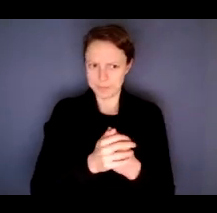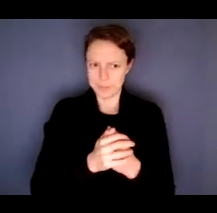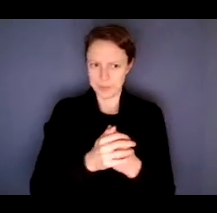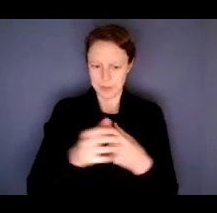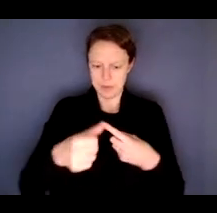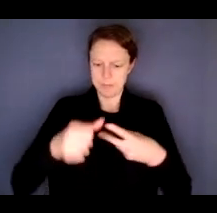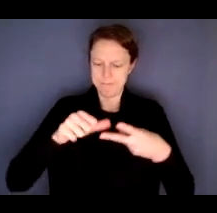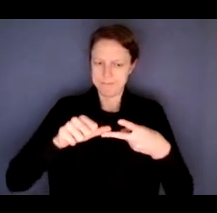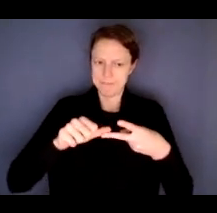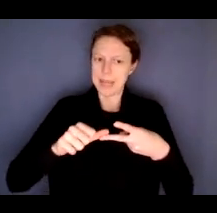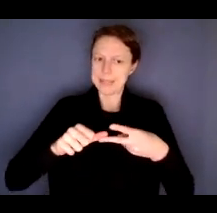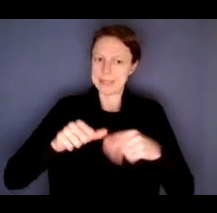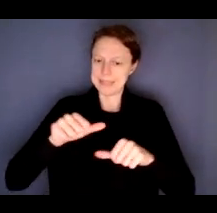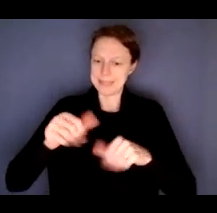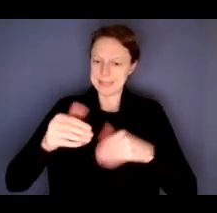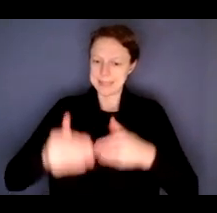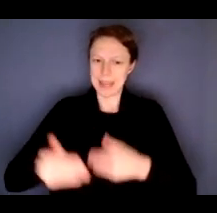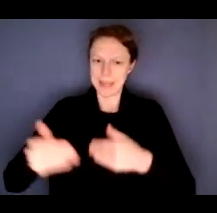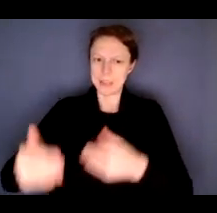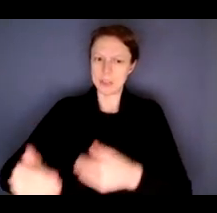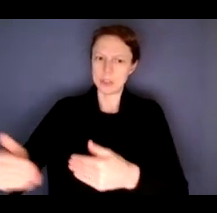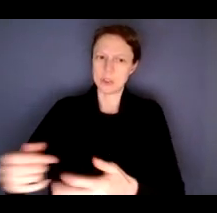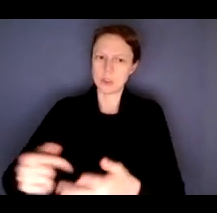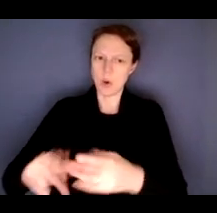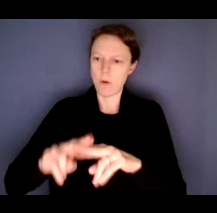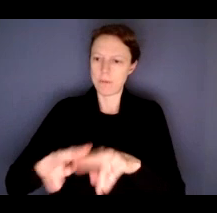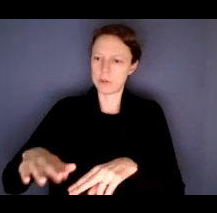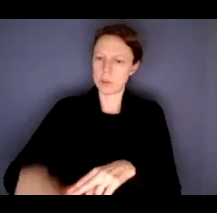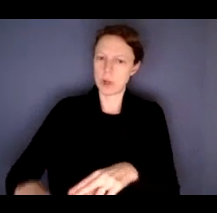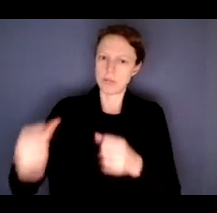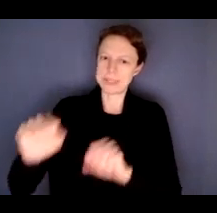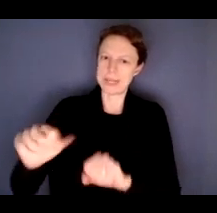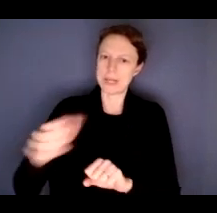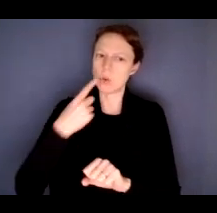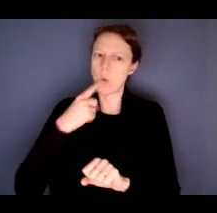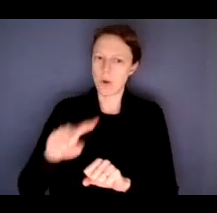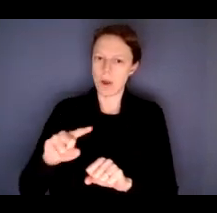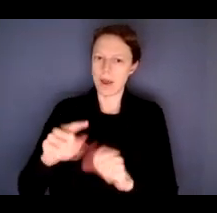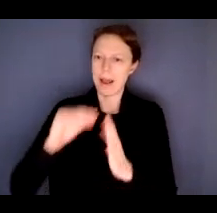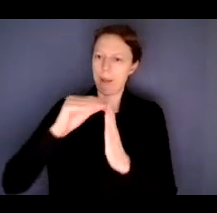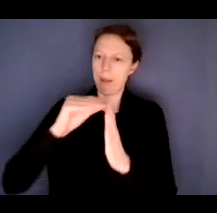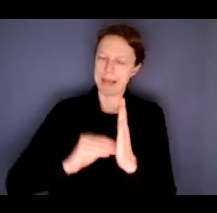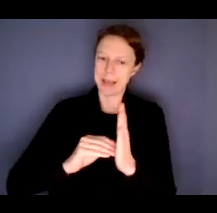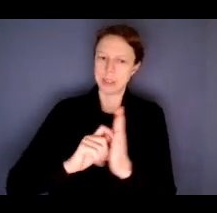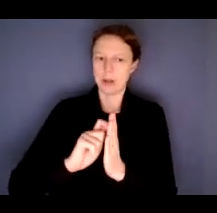litigation process. And who are some of the key people involved in those legal processes.